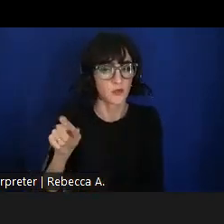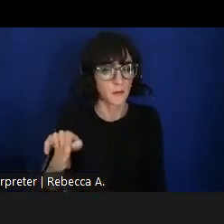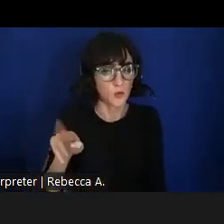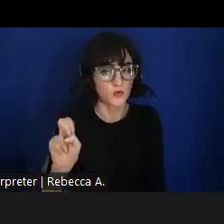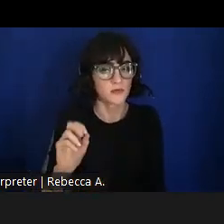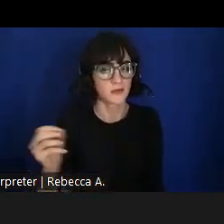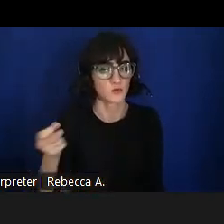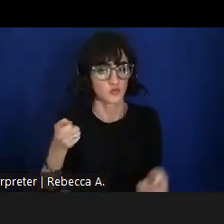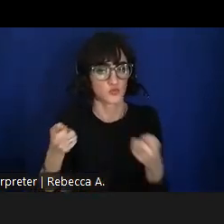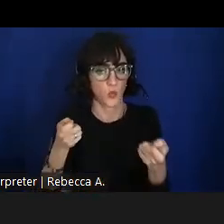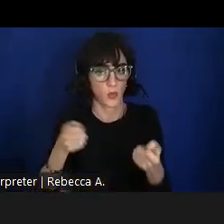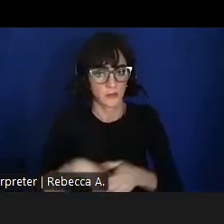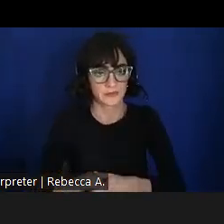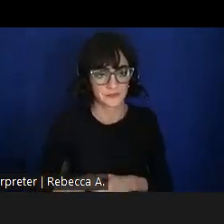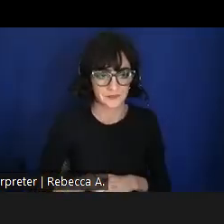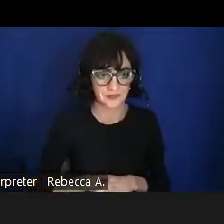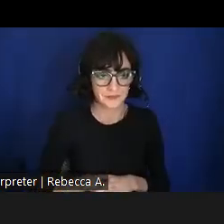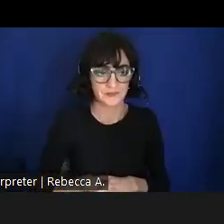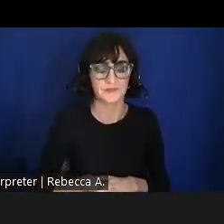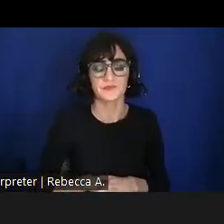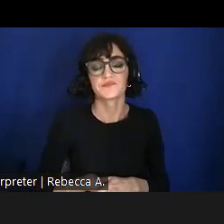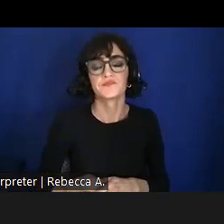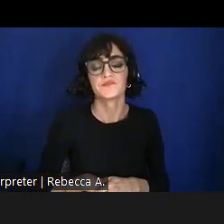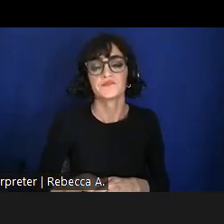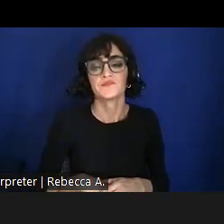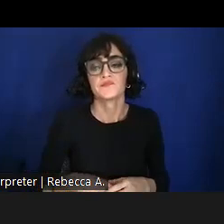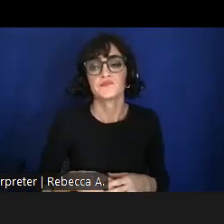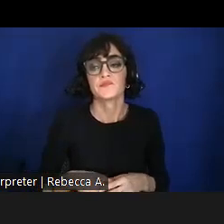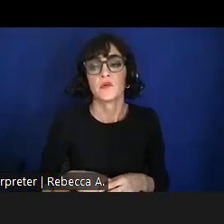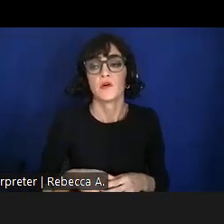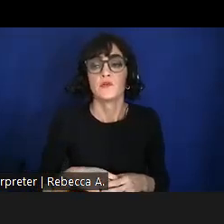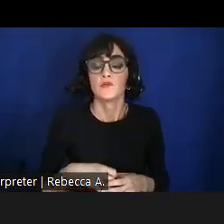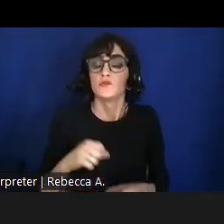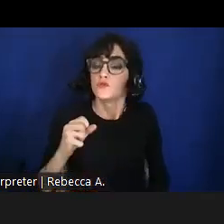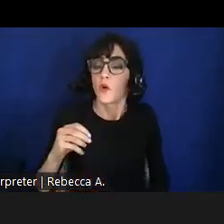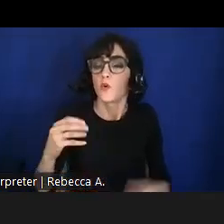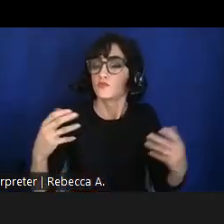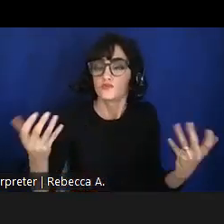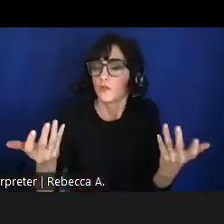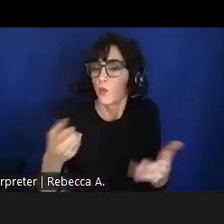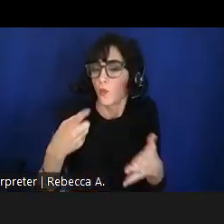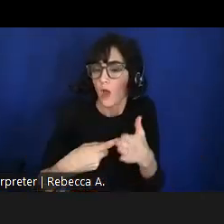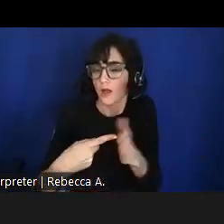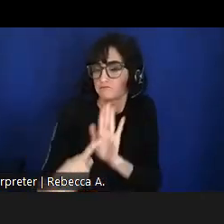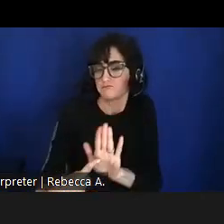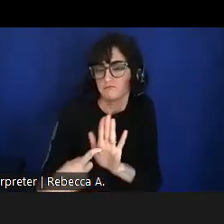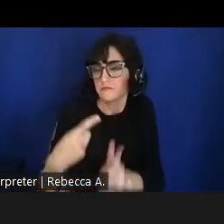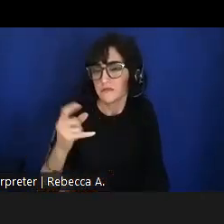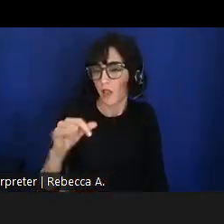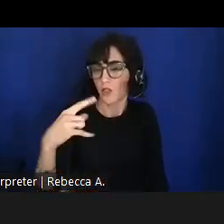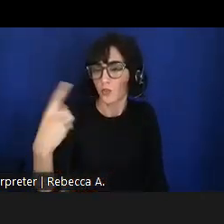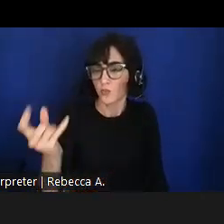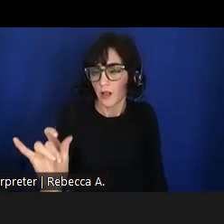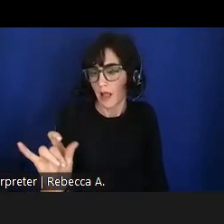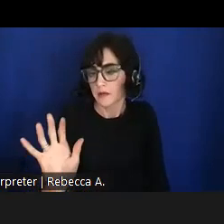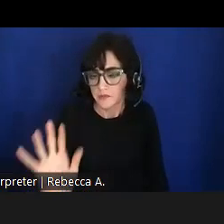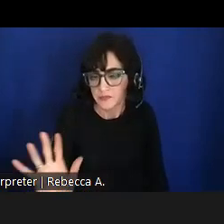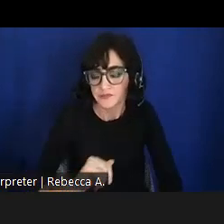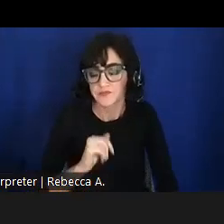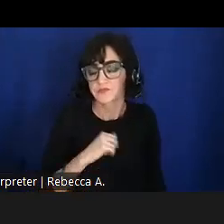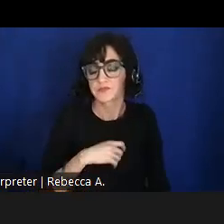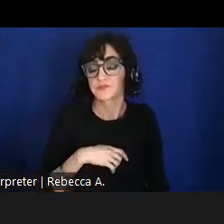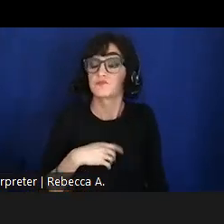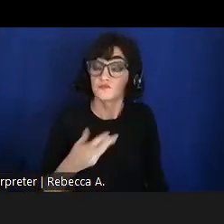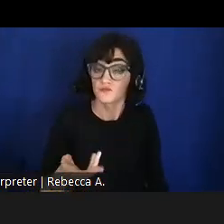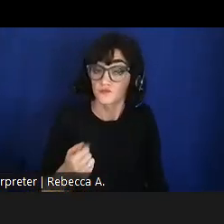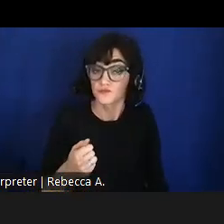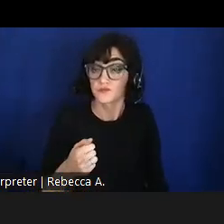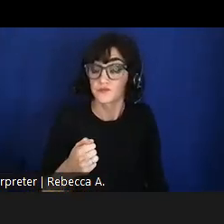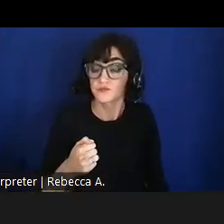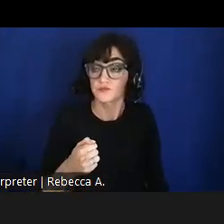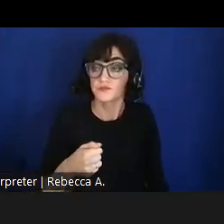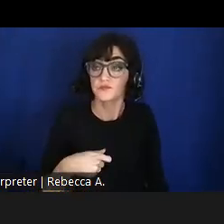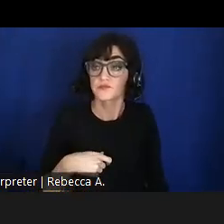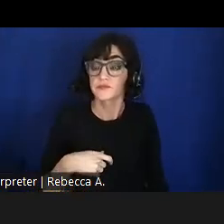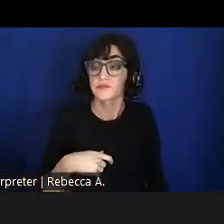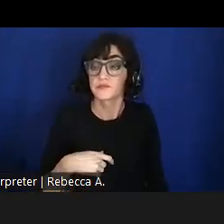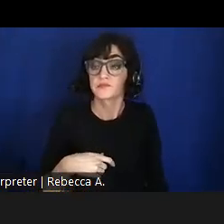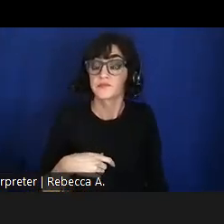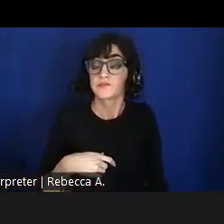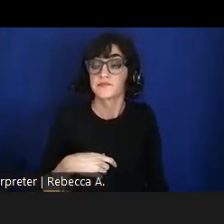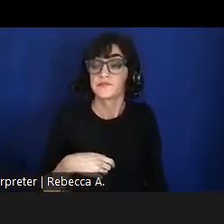So what are some, what does substance use coercion look like? Well it could be a partner